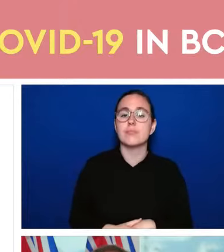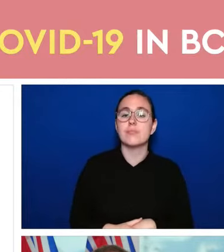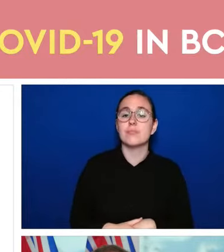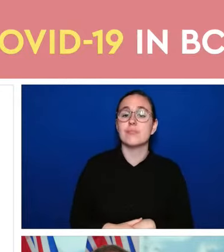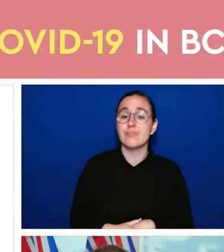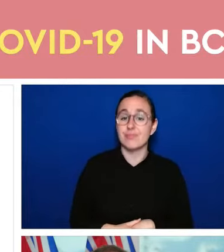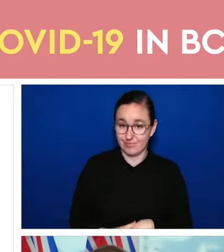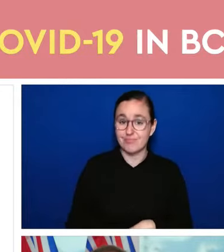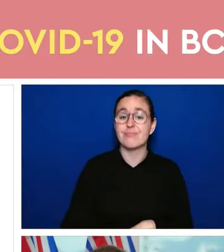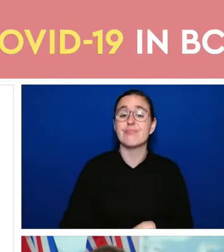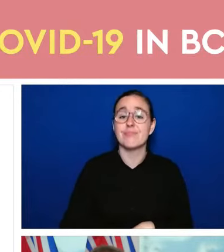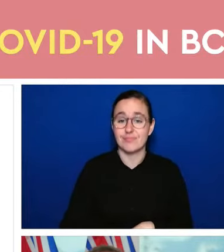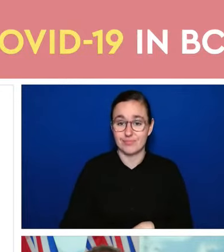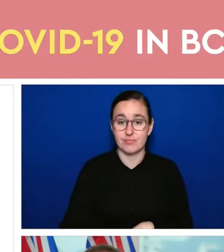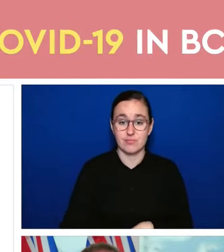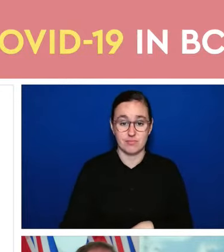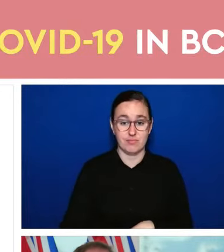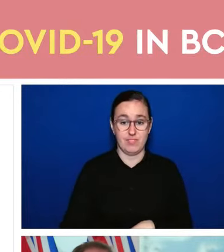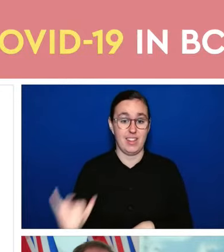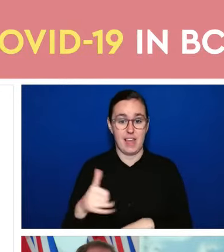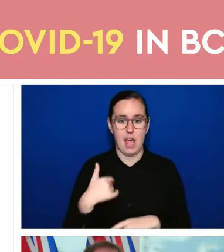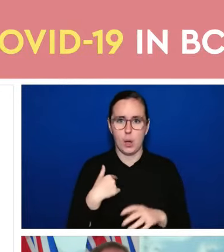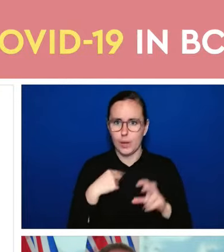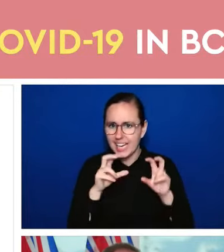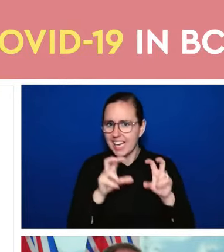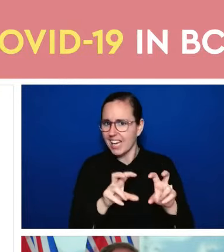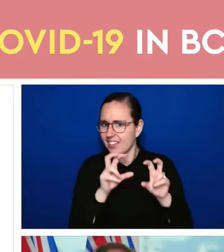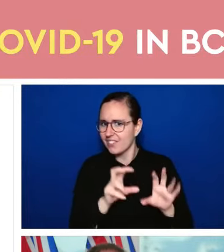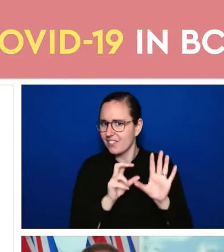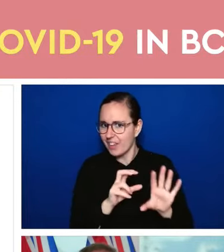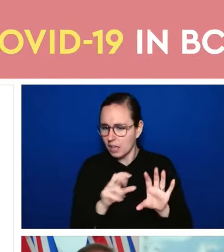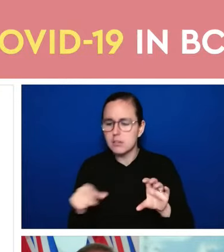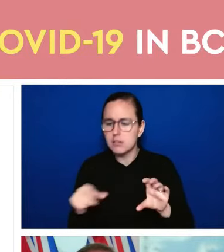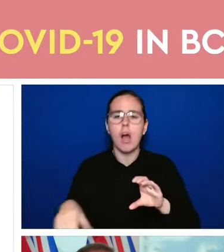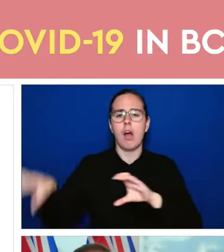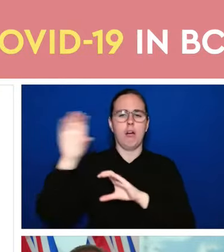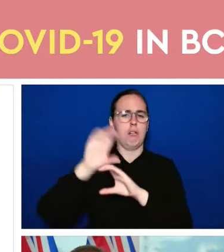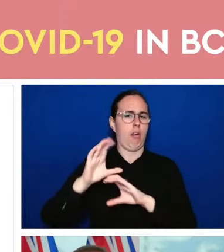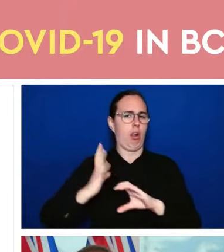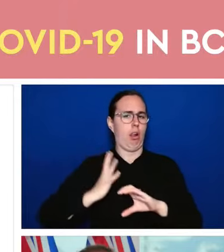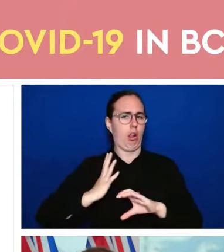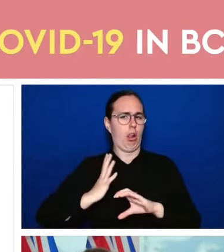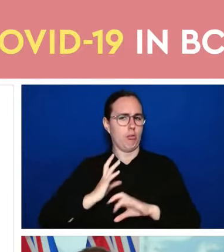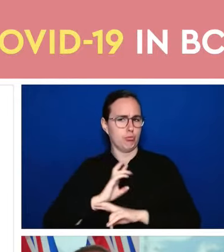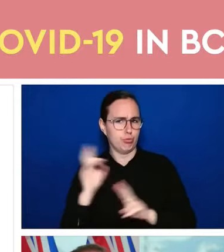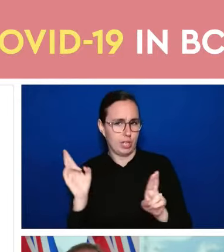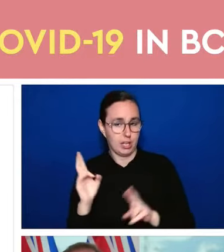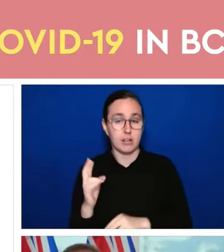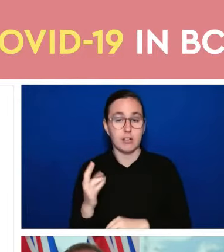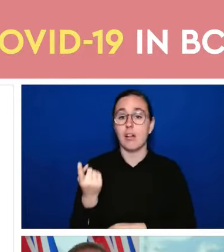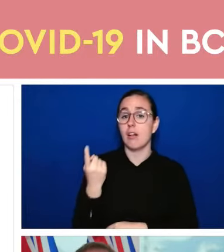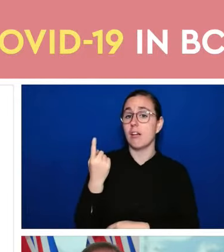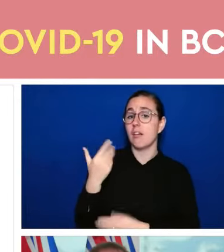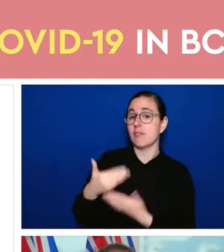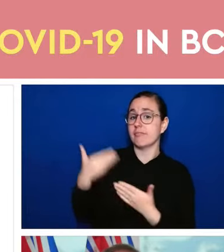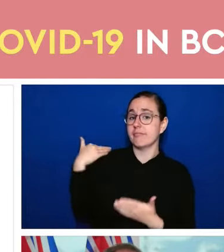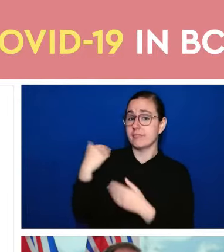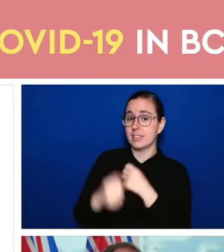the system. In in many places in particular in this past year well in that hospital for